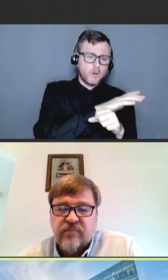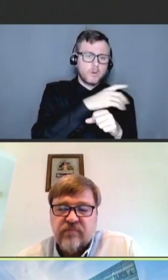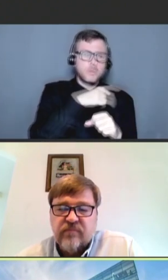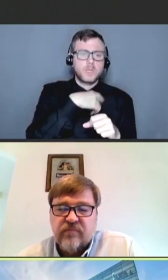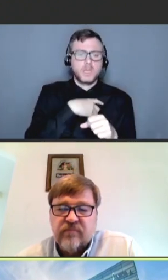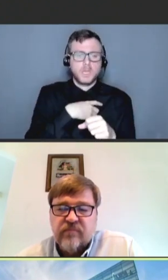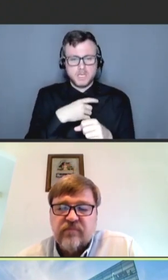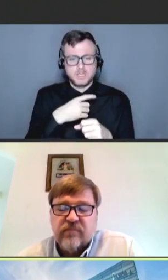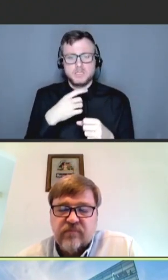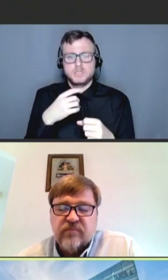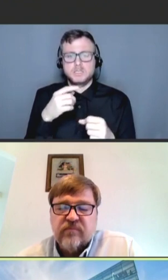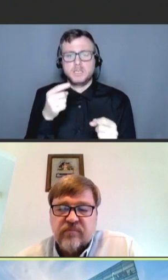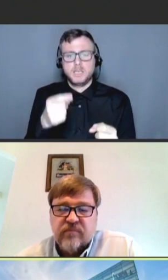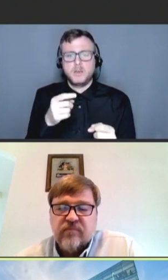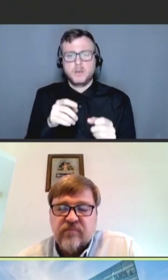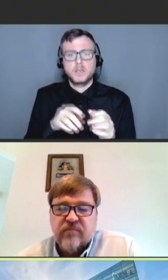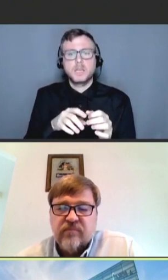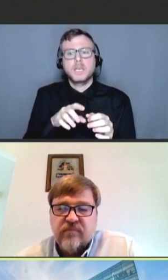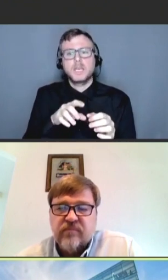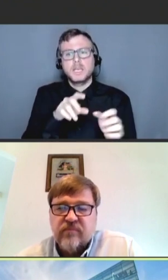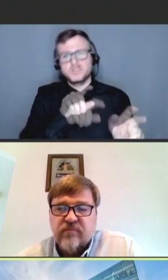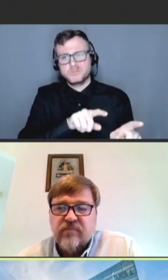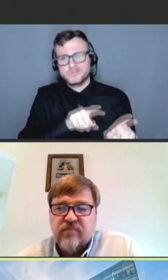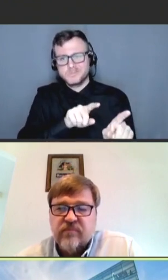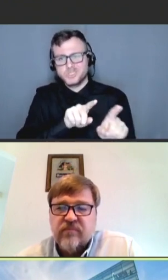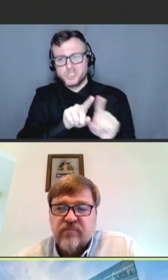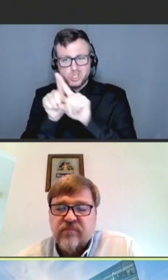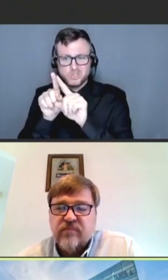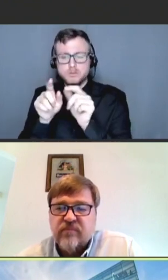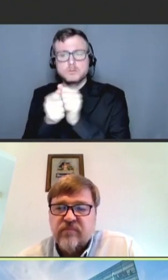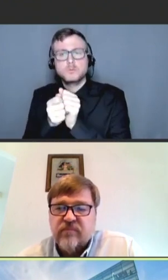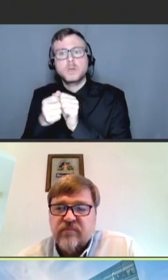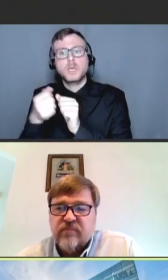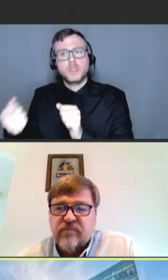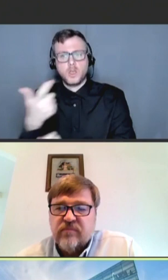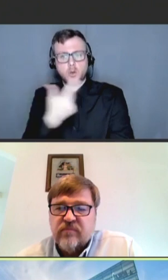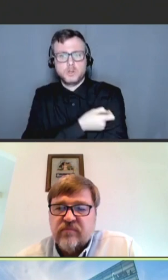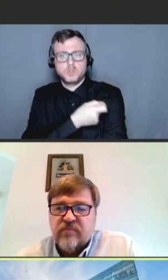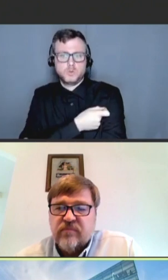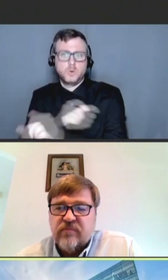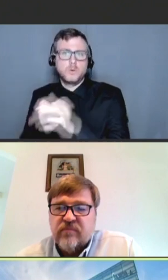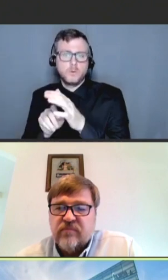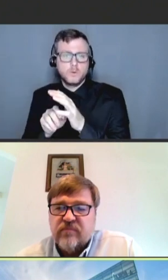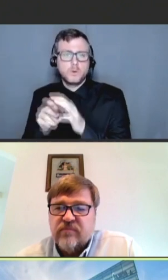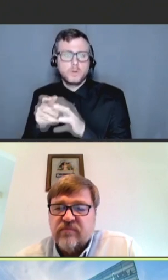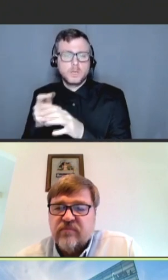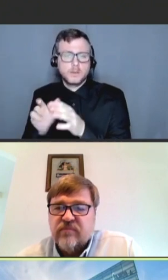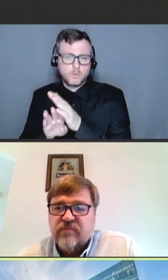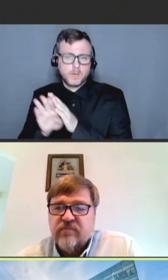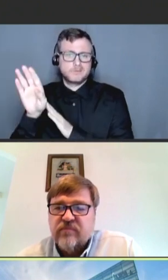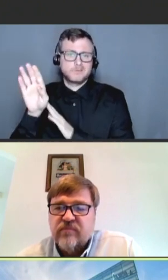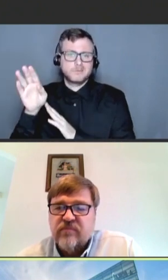immunization rates. So the potential for this work to also help us think about how we go forward,